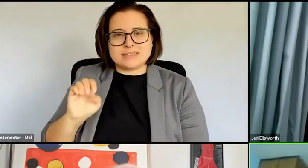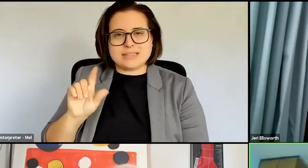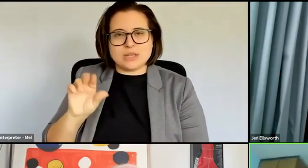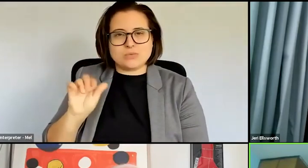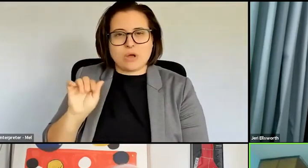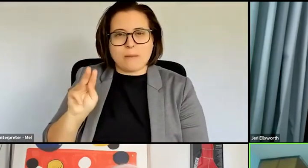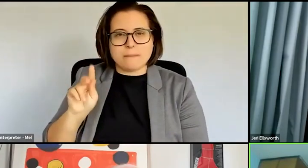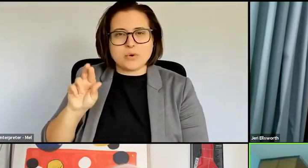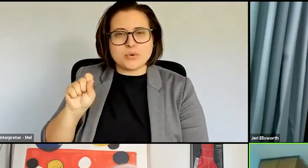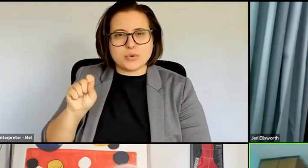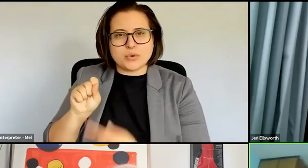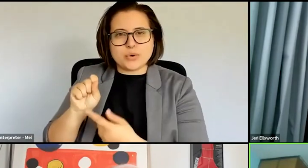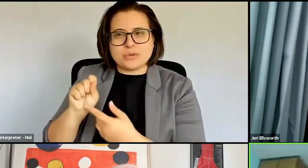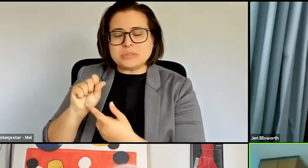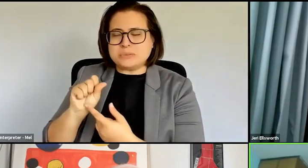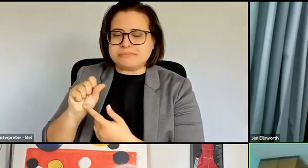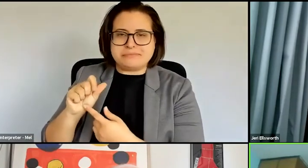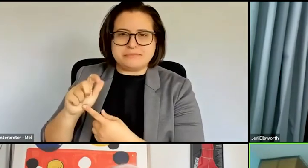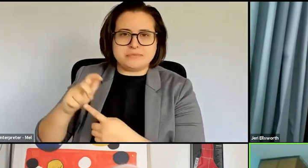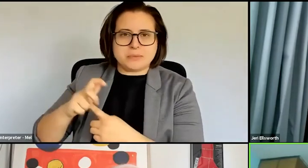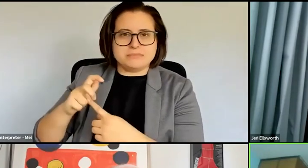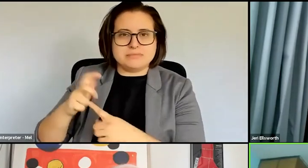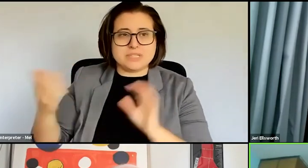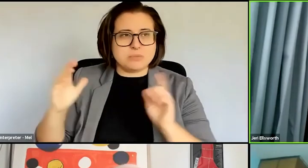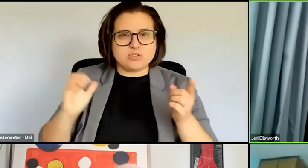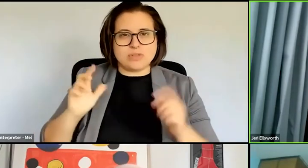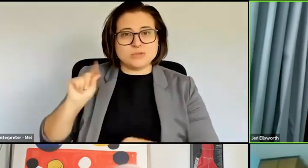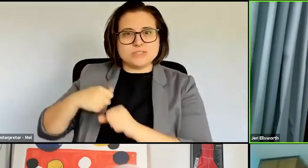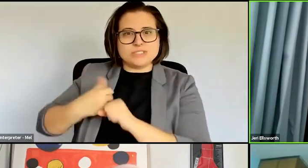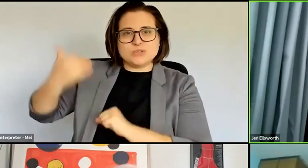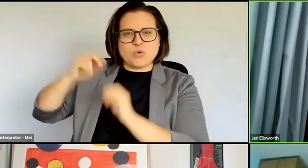they are better than anything that you know rockets had in them 20 years ago, and so